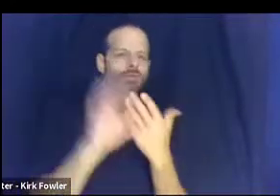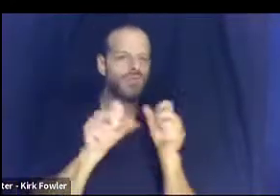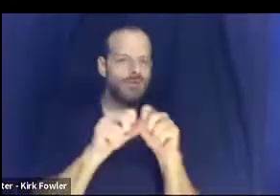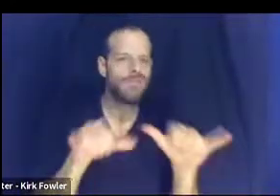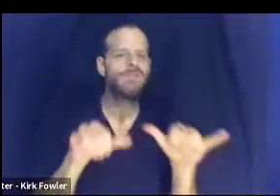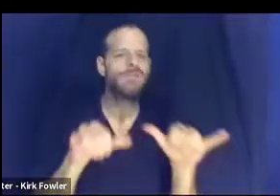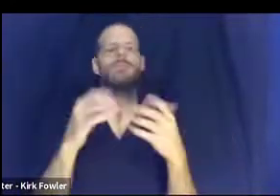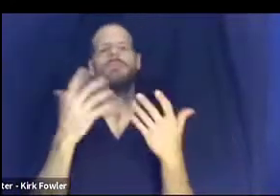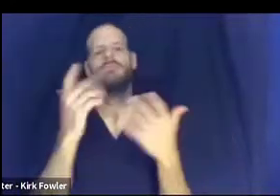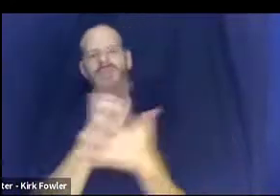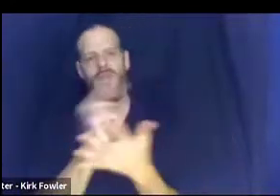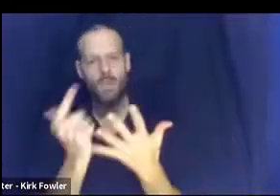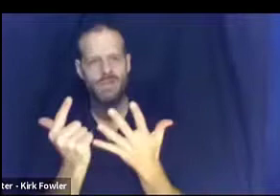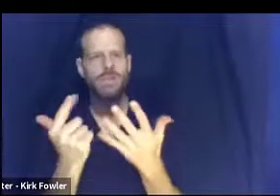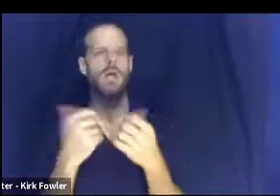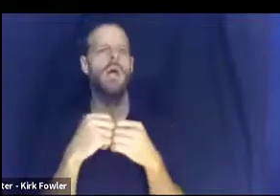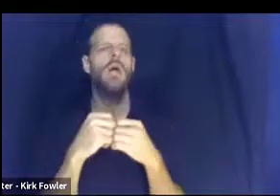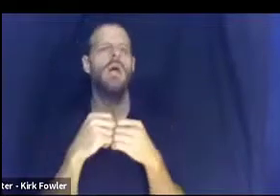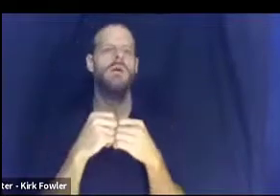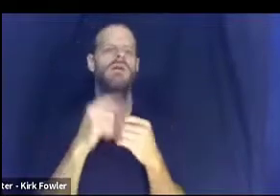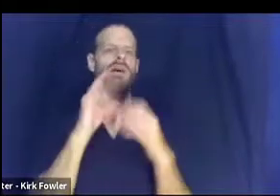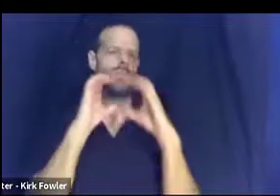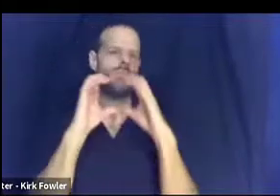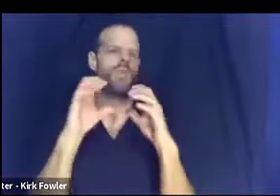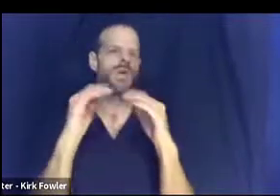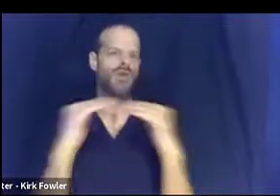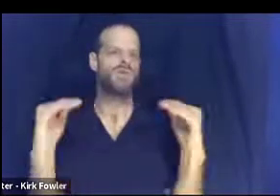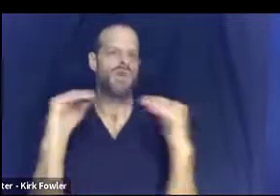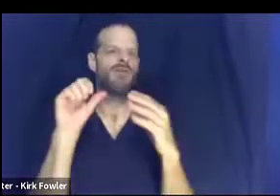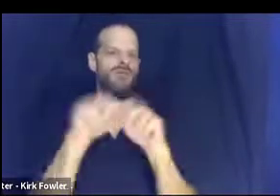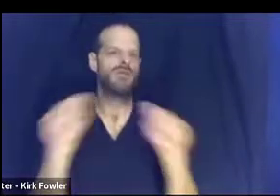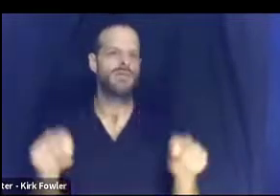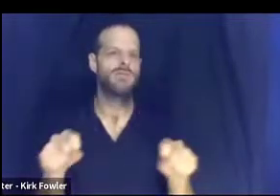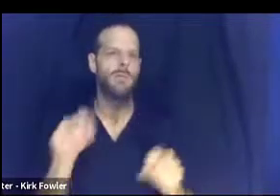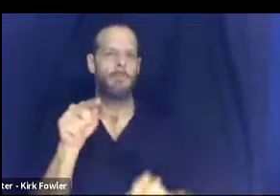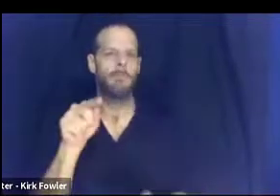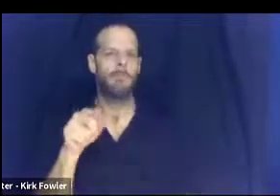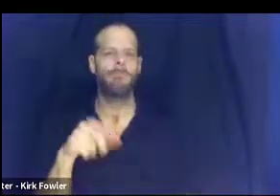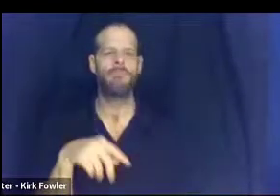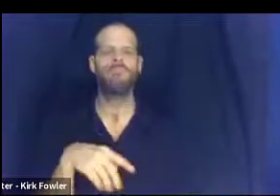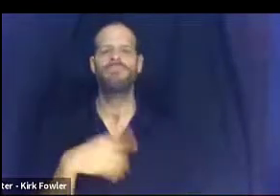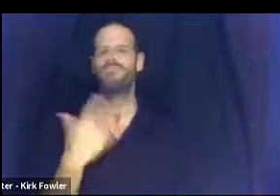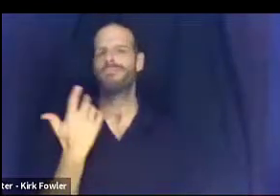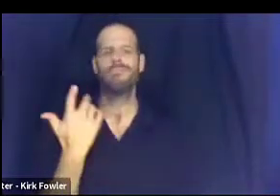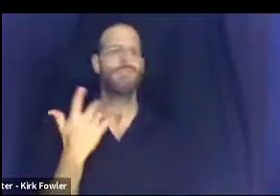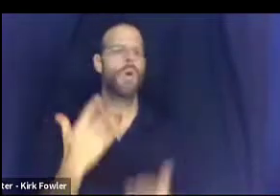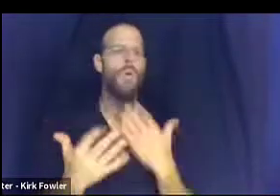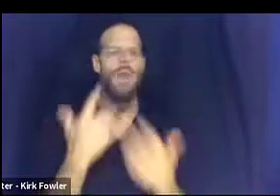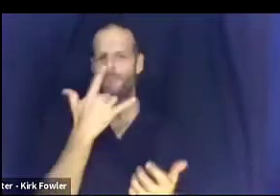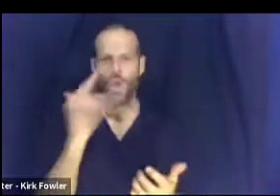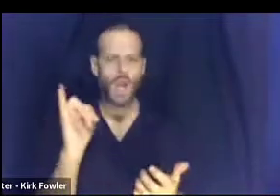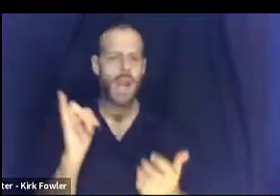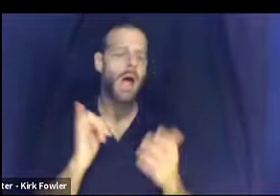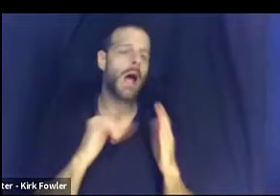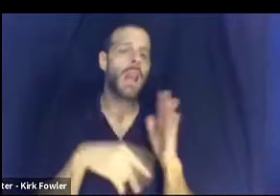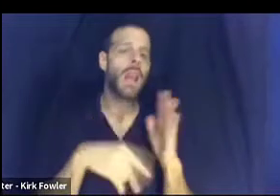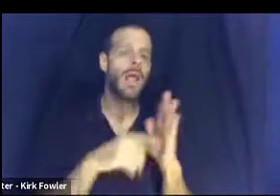for calendars, for schedules, for sequence boards, whatever they look like, for literacy and for conversations.